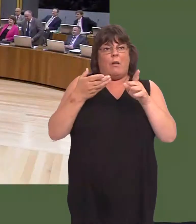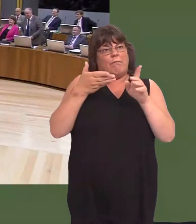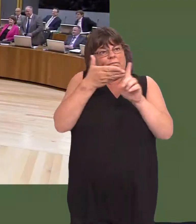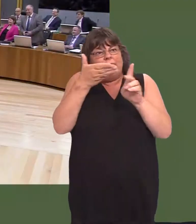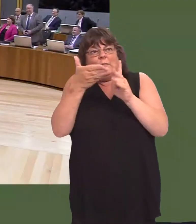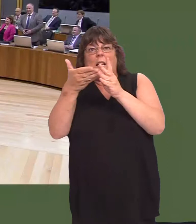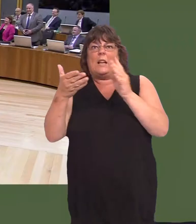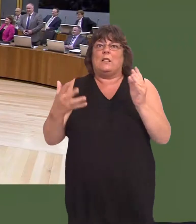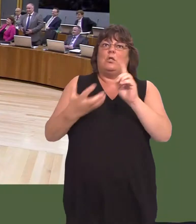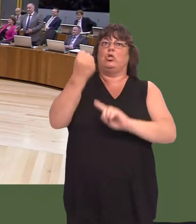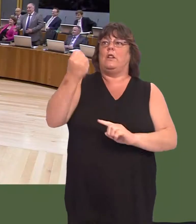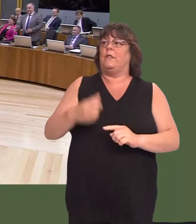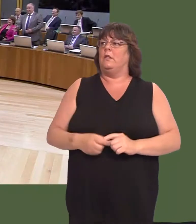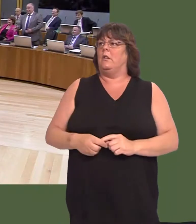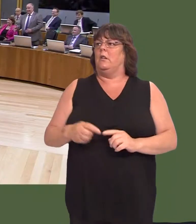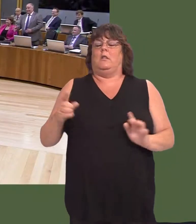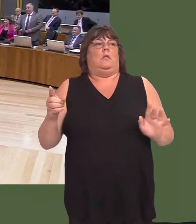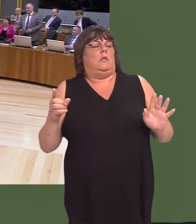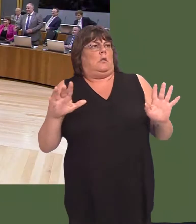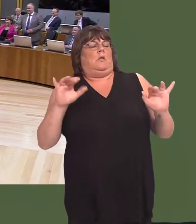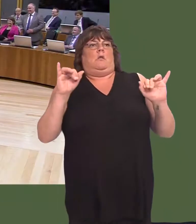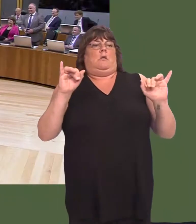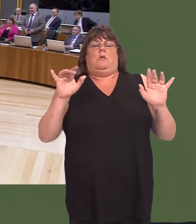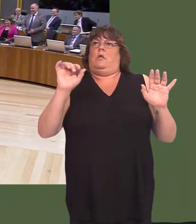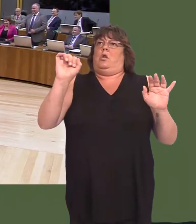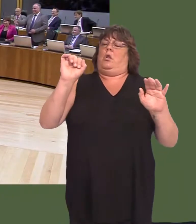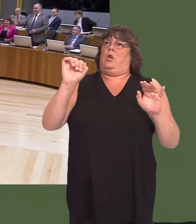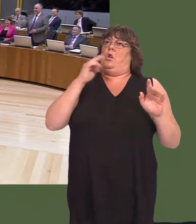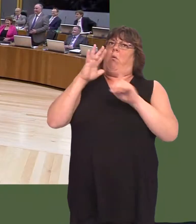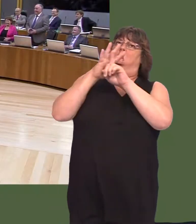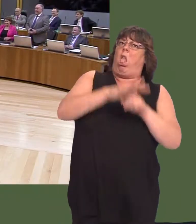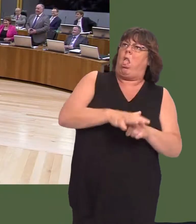Davies: That is a slap down, in fairness, First Minister, to your Cabinet Secretary.